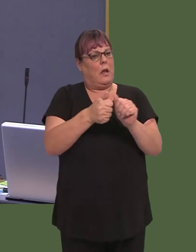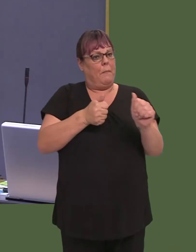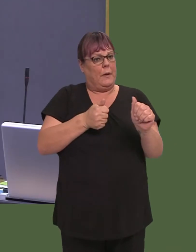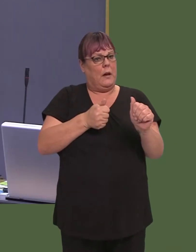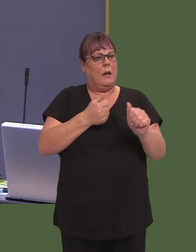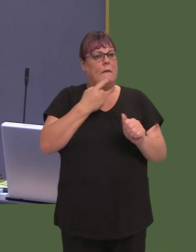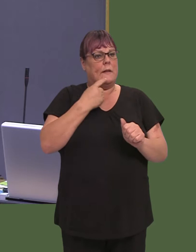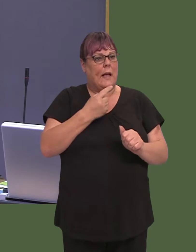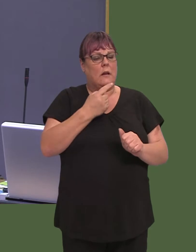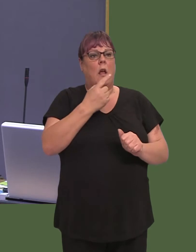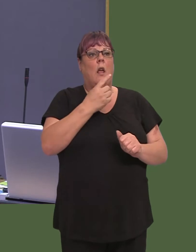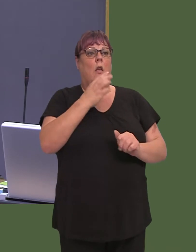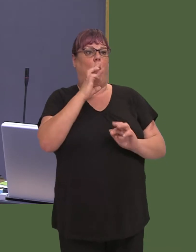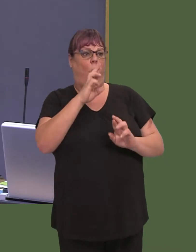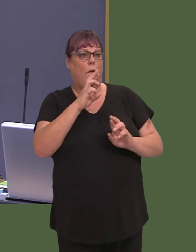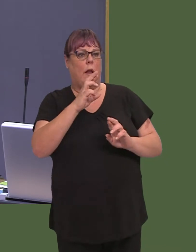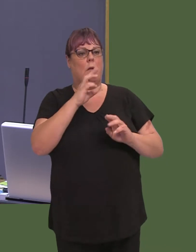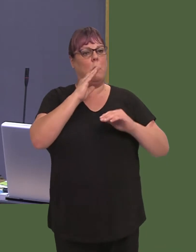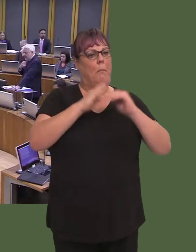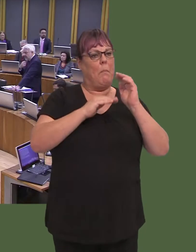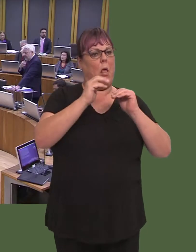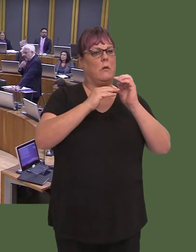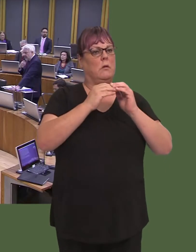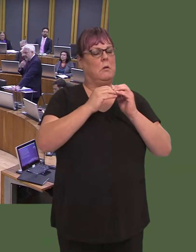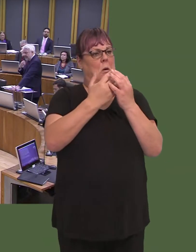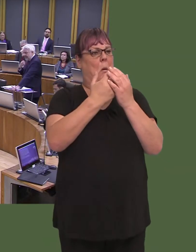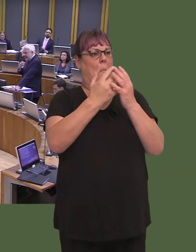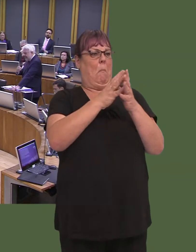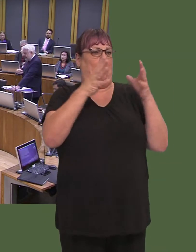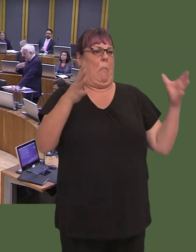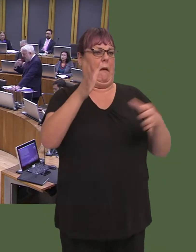might be coming to the site itself and, of course, if thatís true, we look forward to